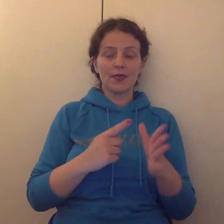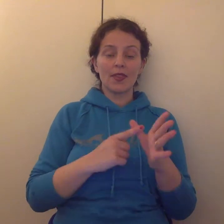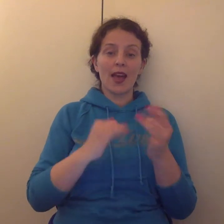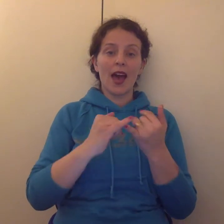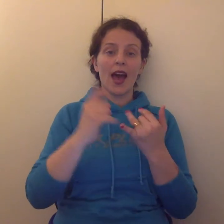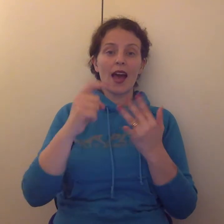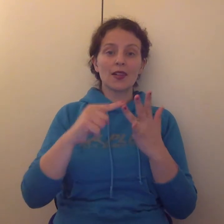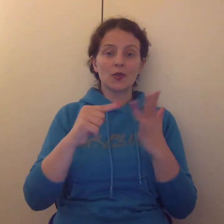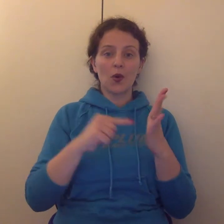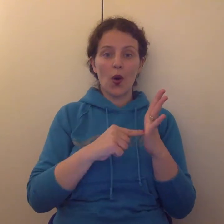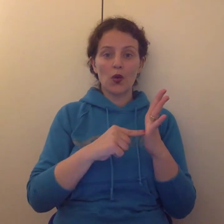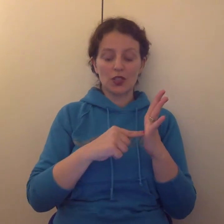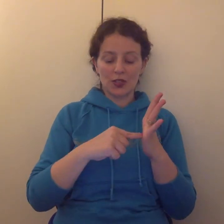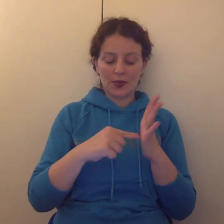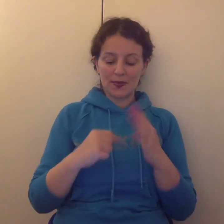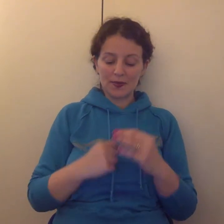ASCOT